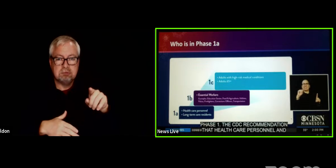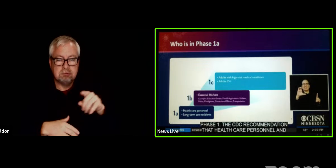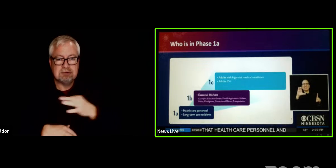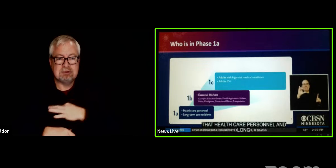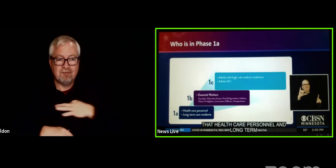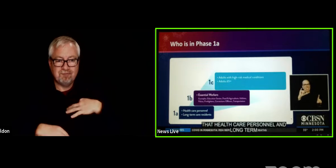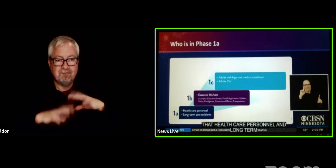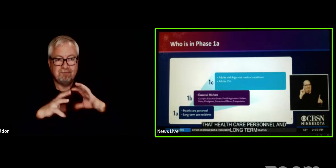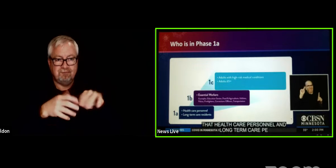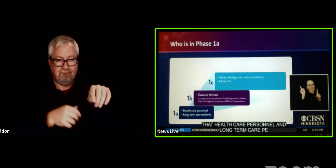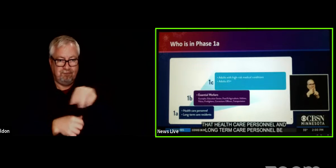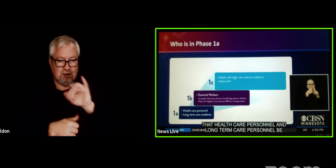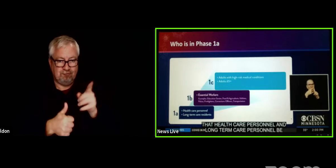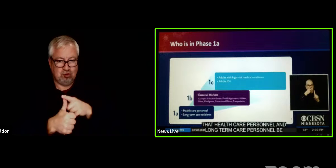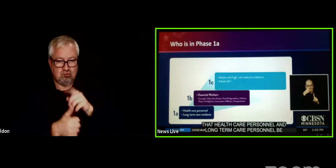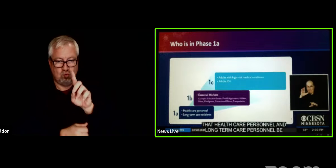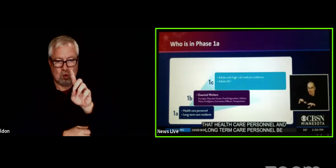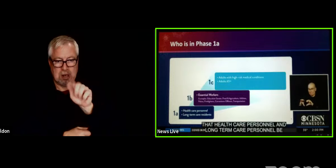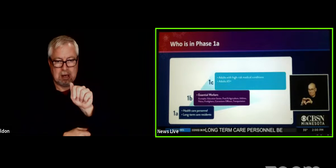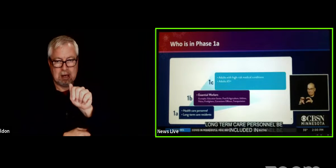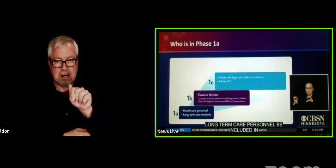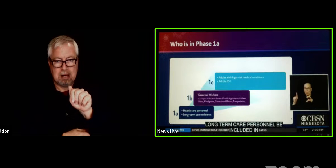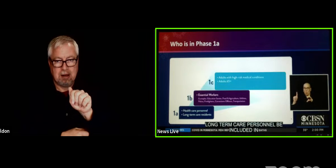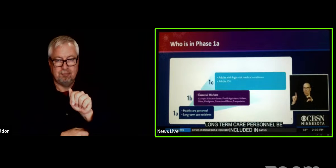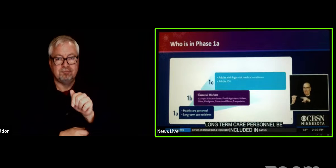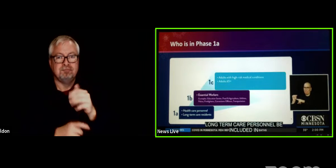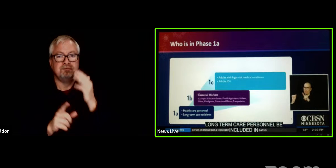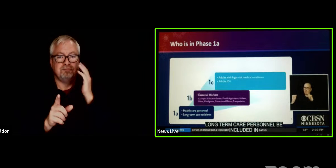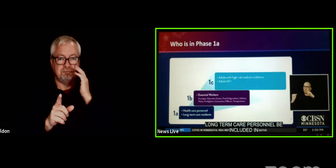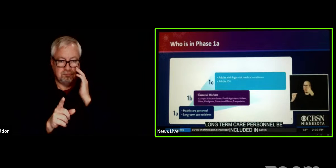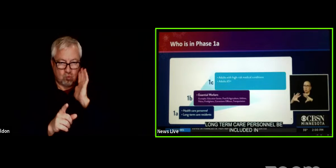THERE. WE KNOW THAT THERE WILL BE ADDITIONAL PHASES AND, RIGHT NOW, IT'S